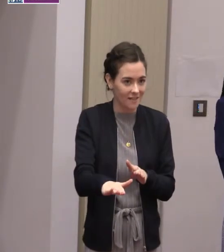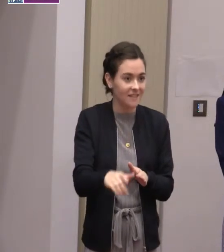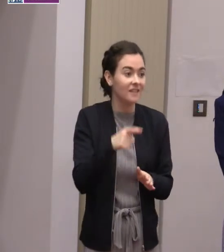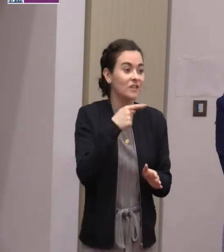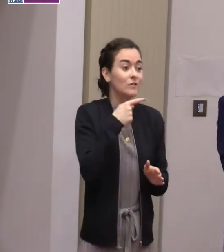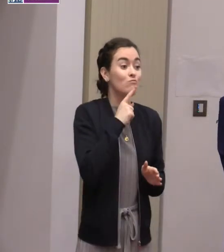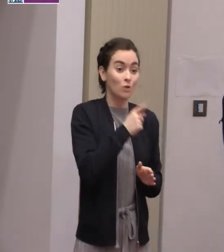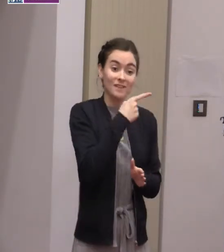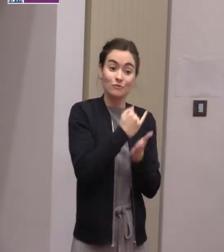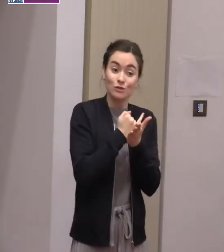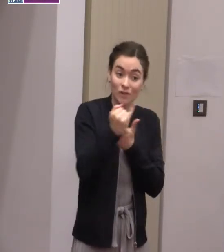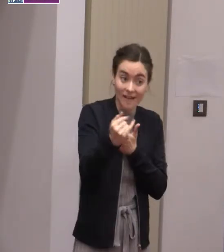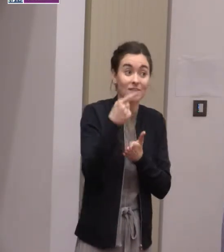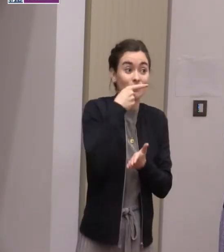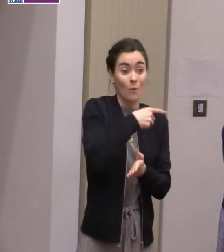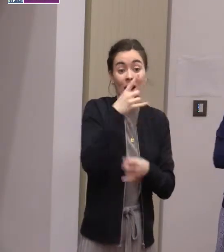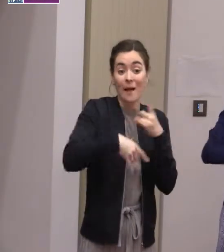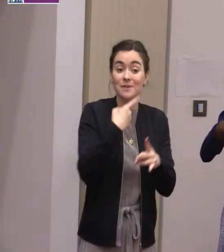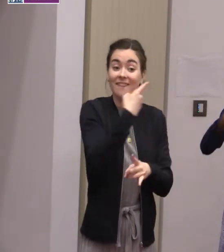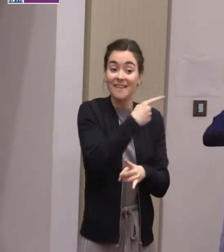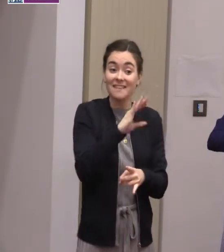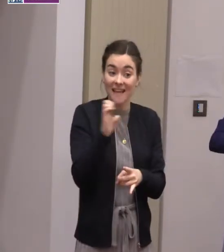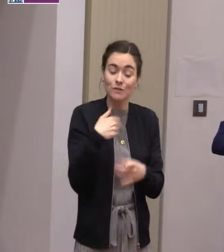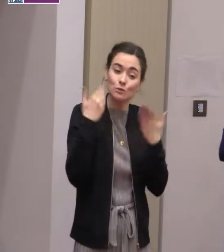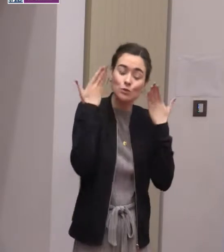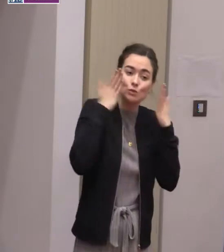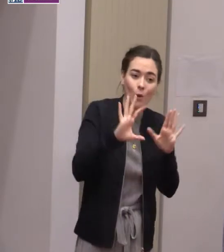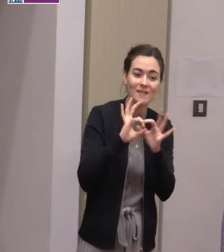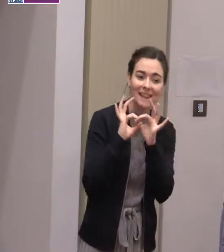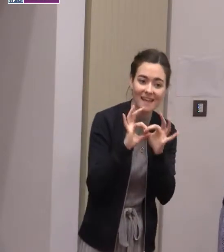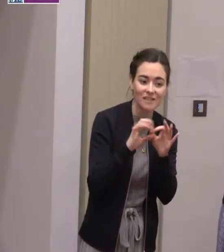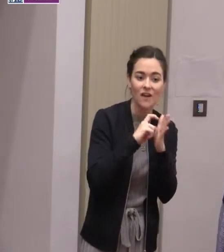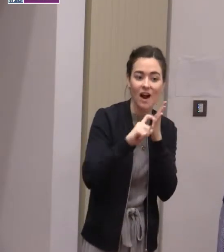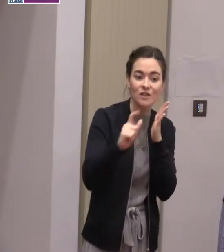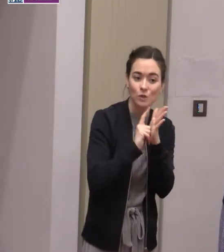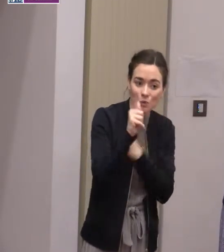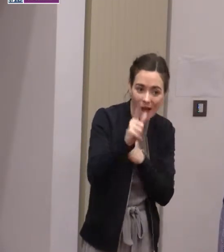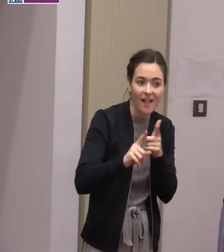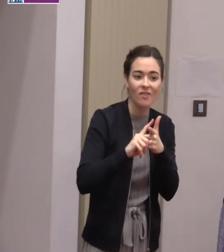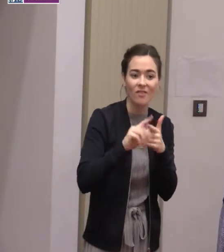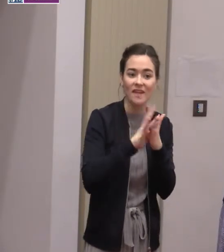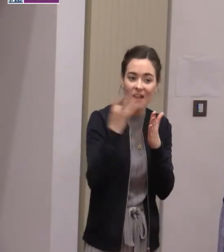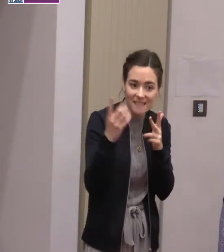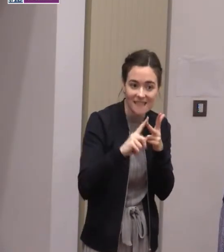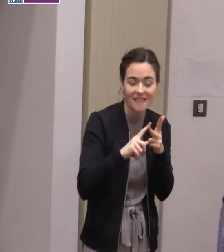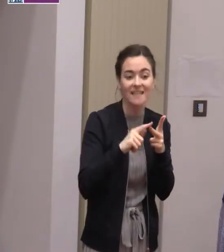What ends up happening in this case as the linkages of Article 12, article 19 and a Article